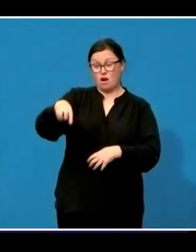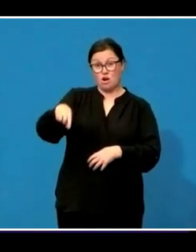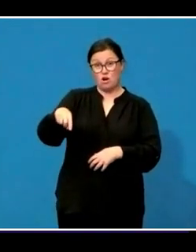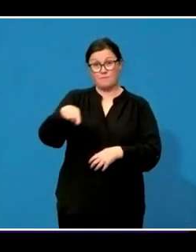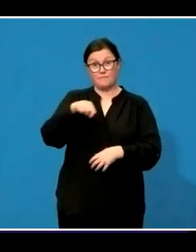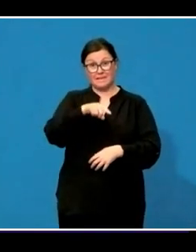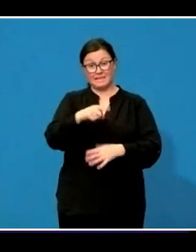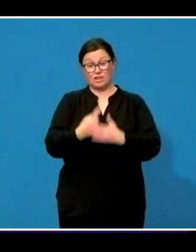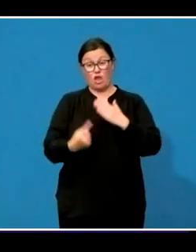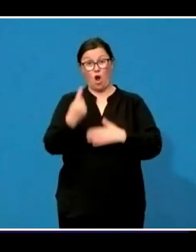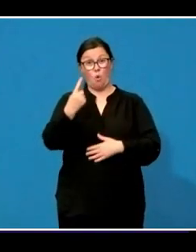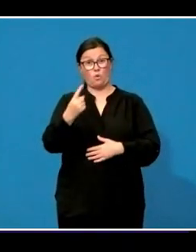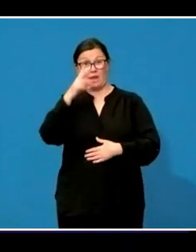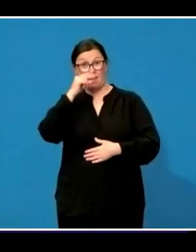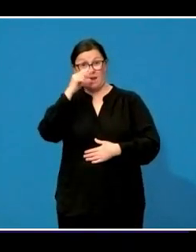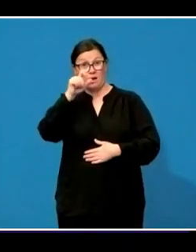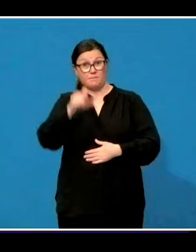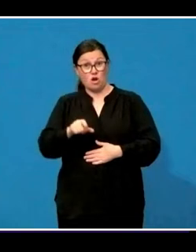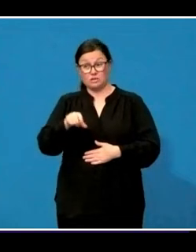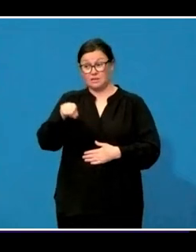Yes, he was. MR GRIFFIN: And did that present difficulties for him?